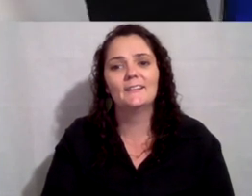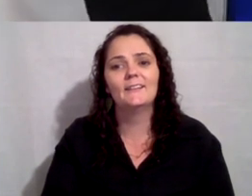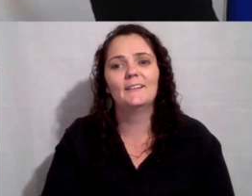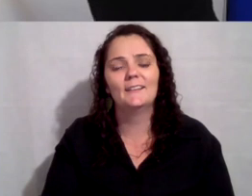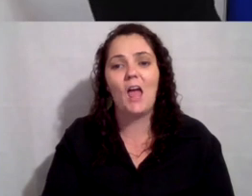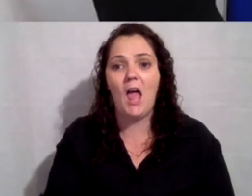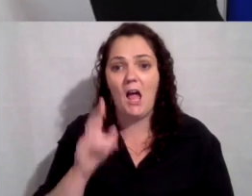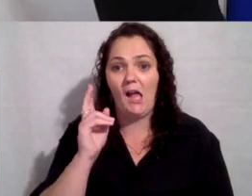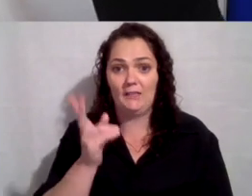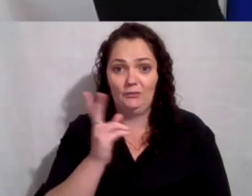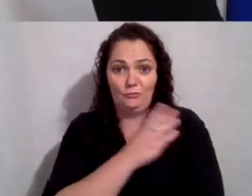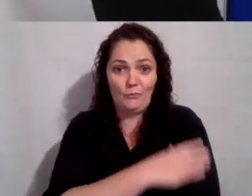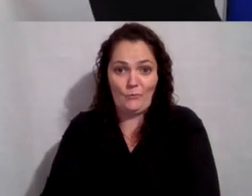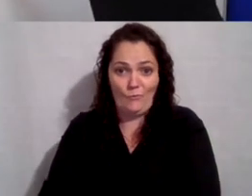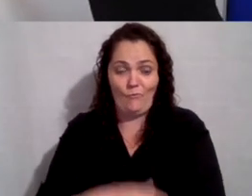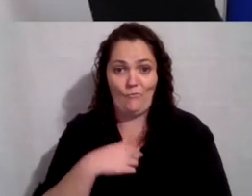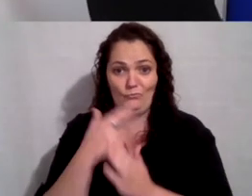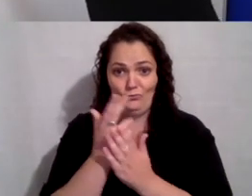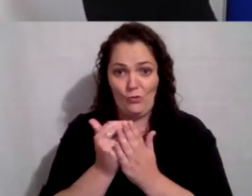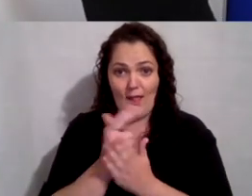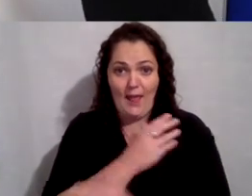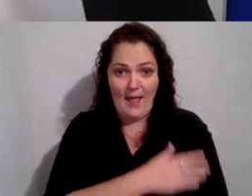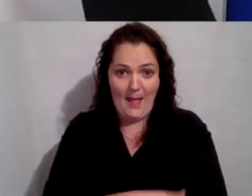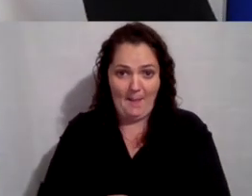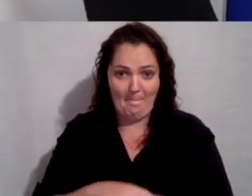Okay and then redrawing her arm, I’m going to come back in and also